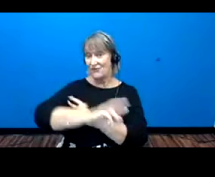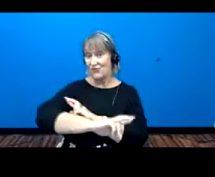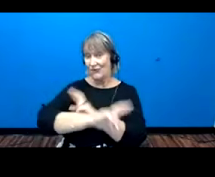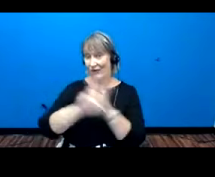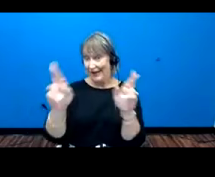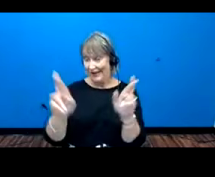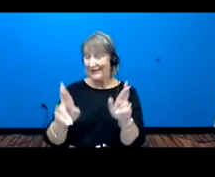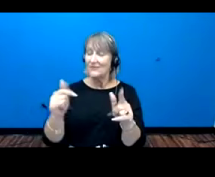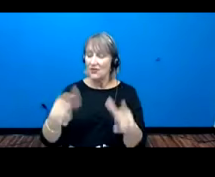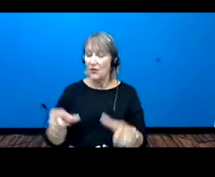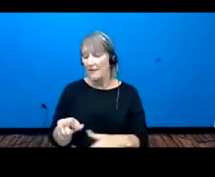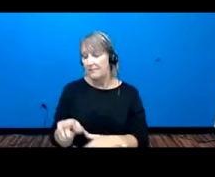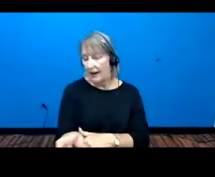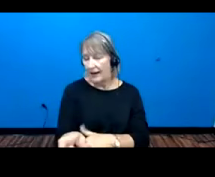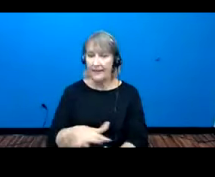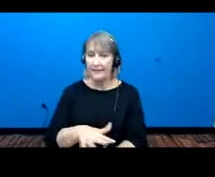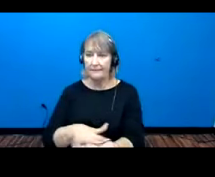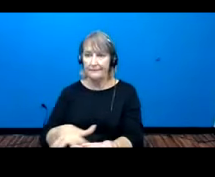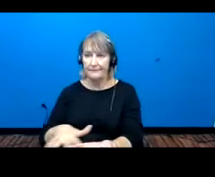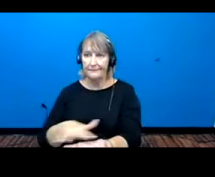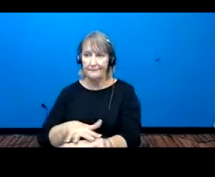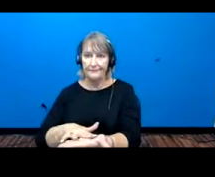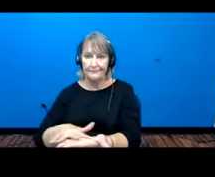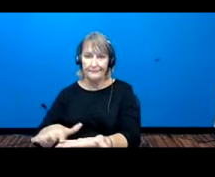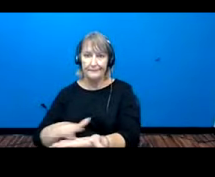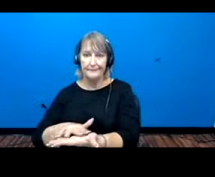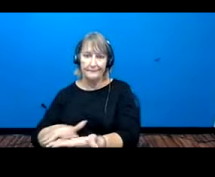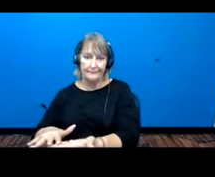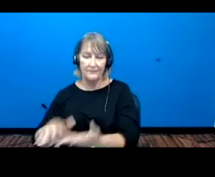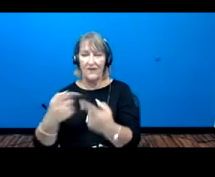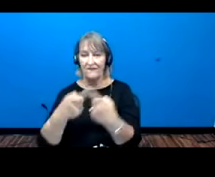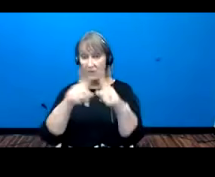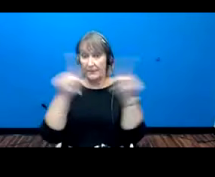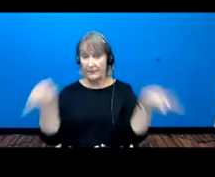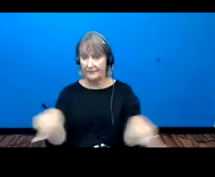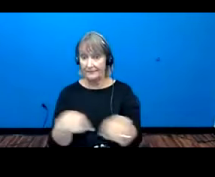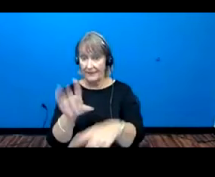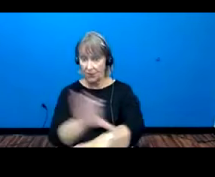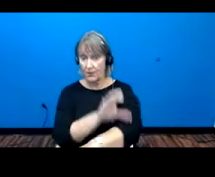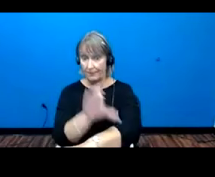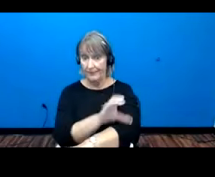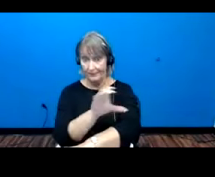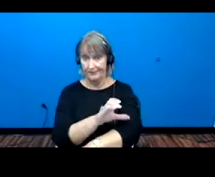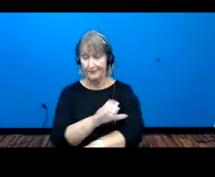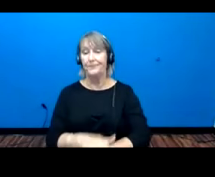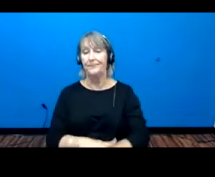And again, this is where we need y'all to be thinking about where you can fit in to help us disseminate this information.